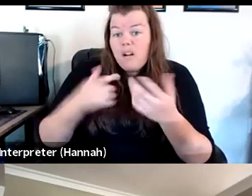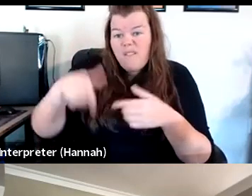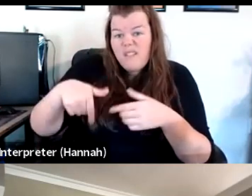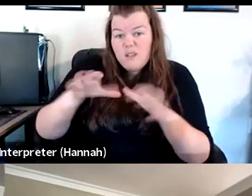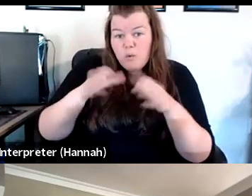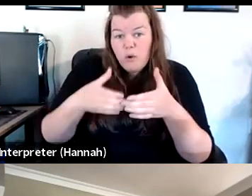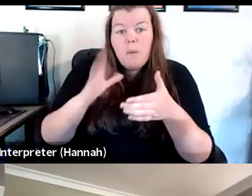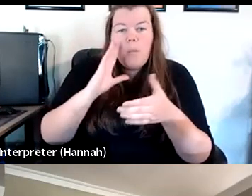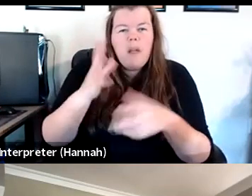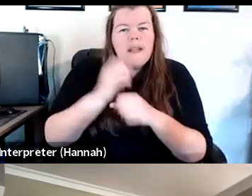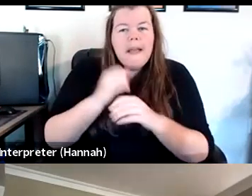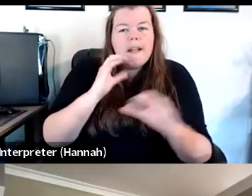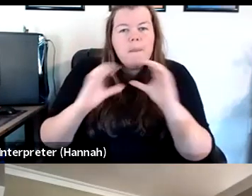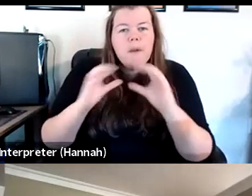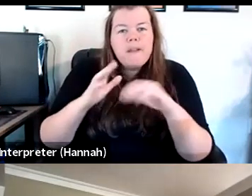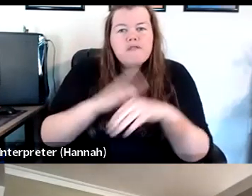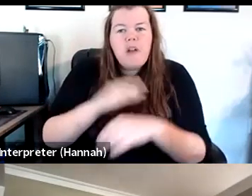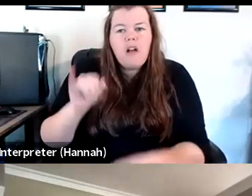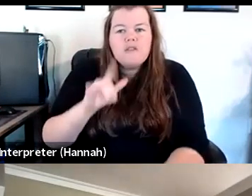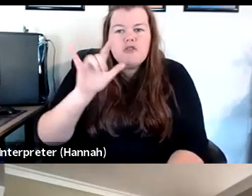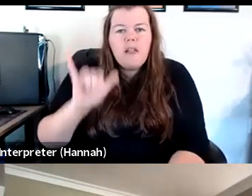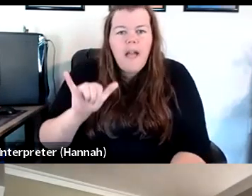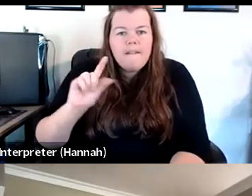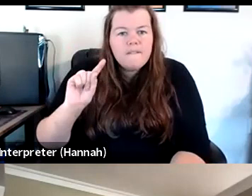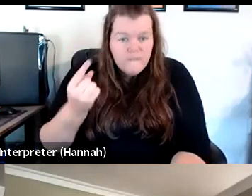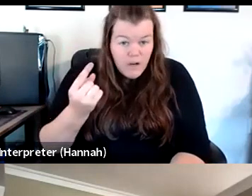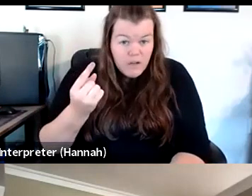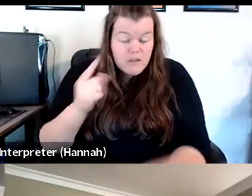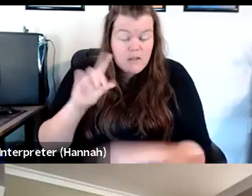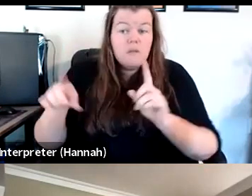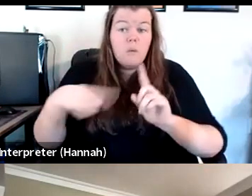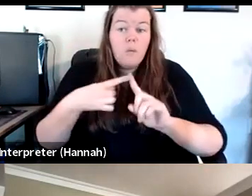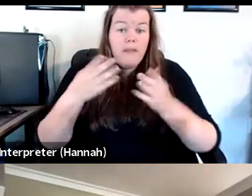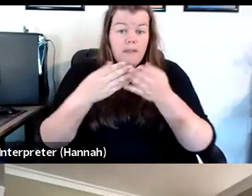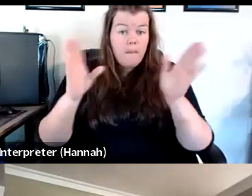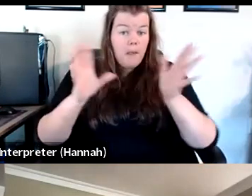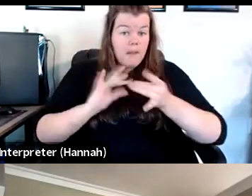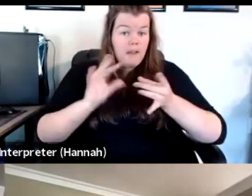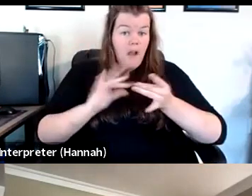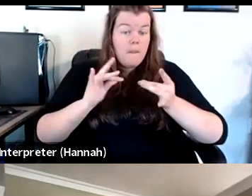communication on July 1 when the public comment period officially opens. We'll be providing